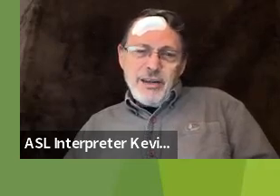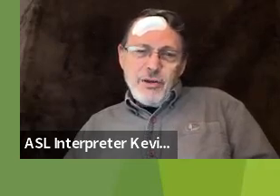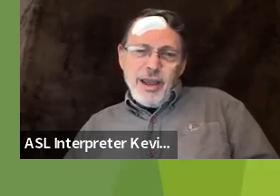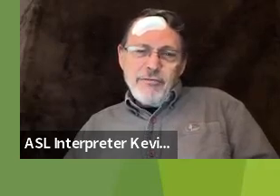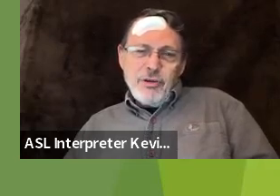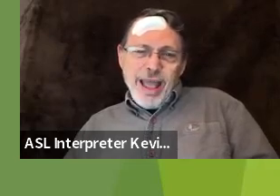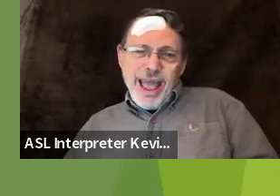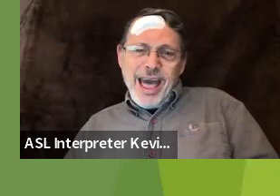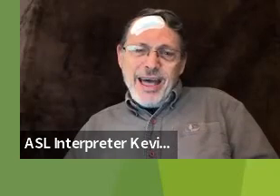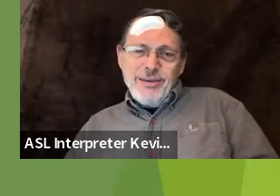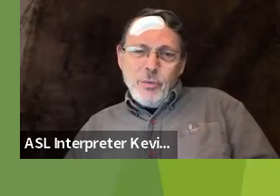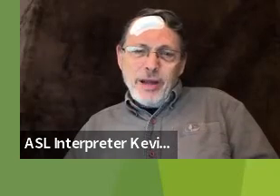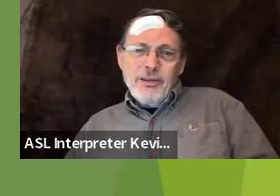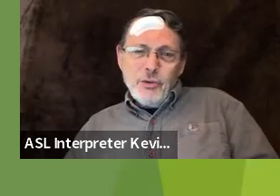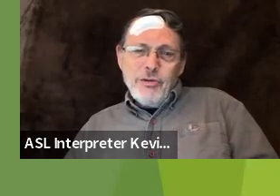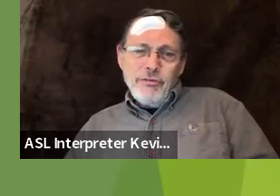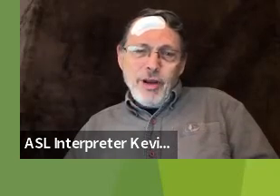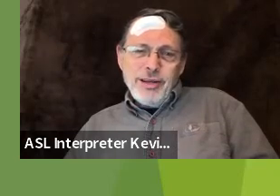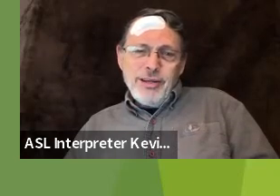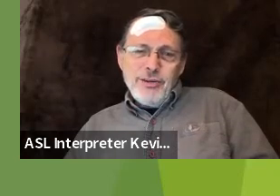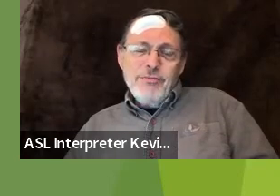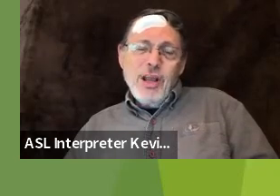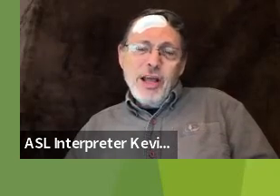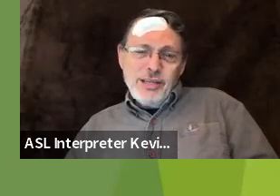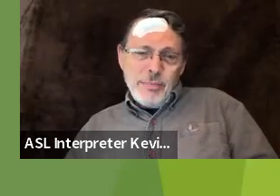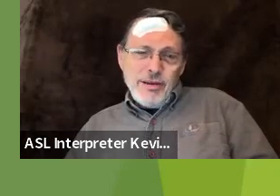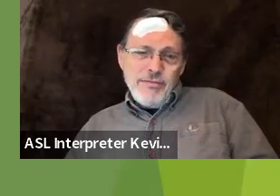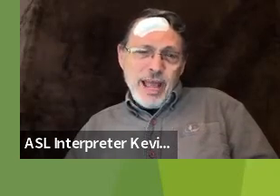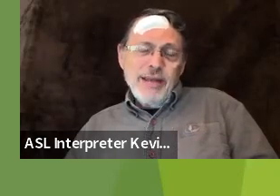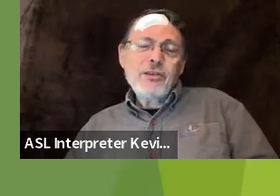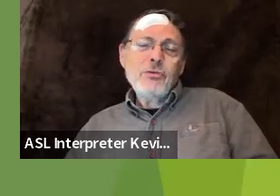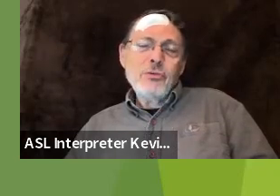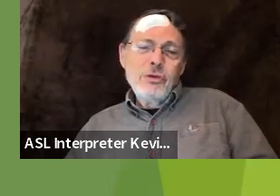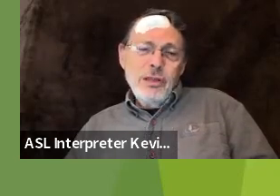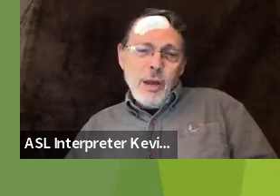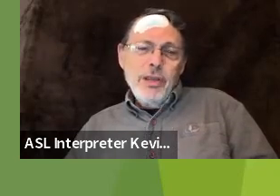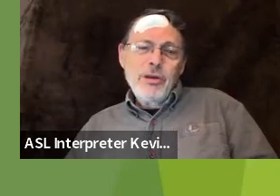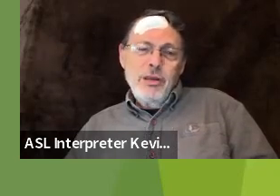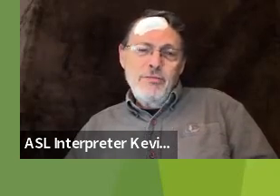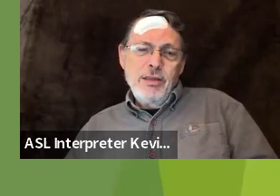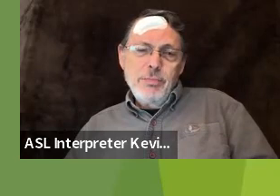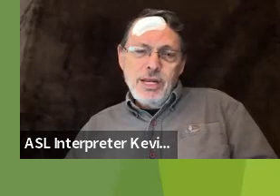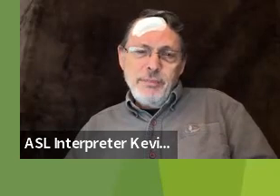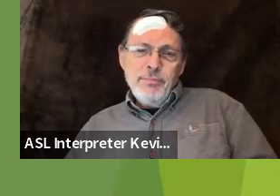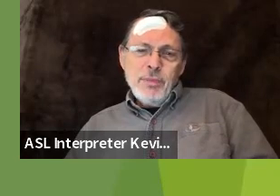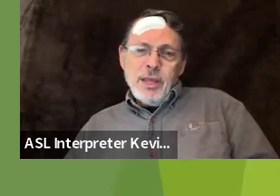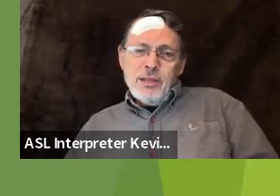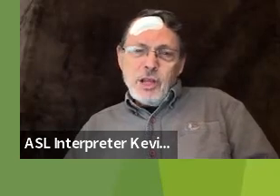And you have to add what sort of run to give the concept of that. So in that way you can convey the meaning.